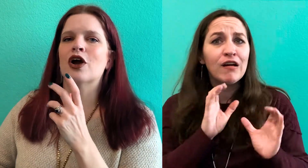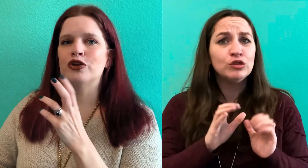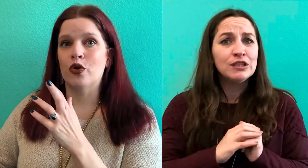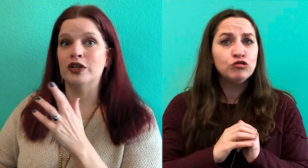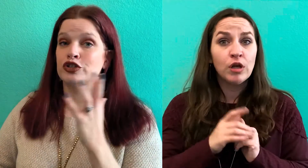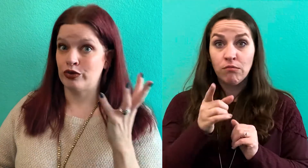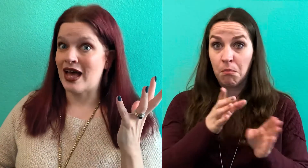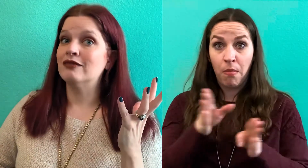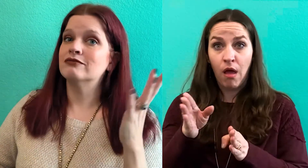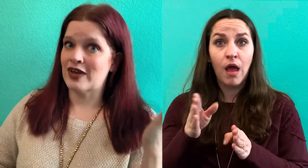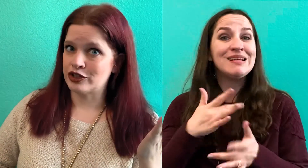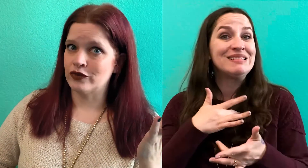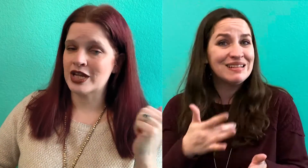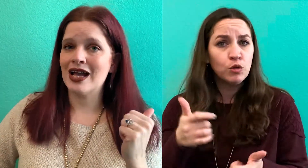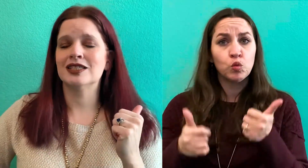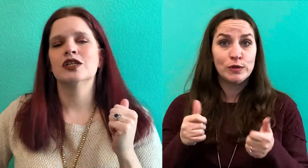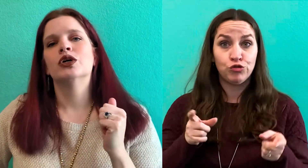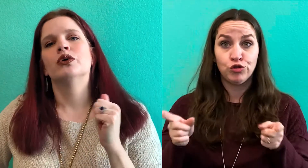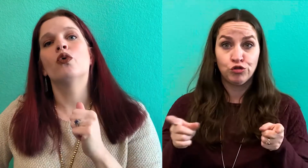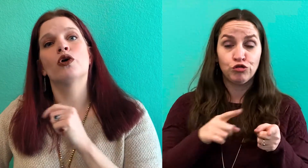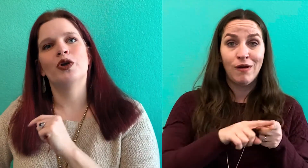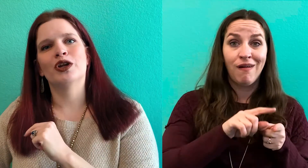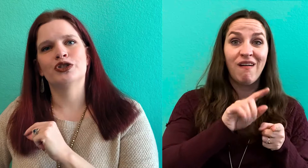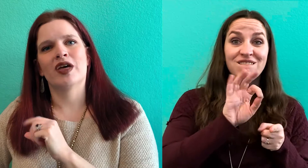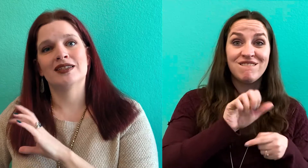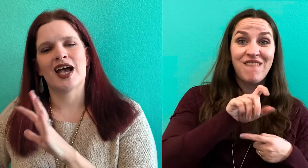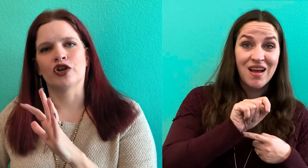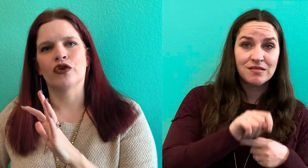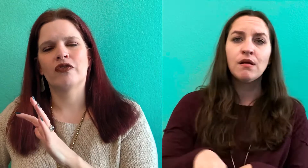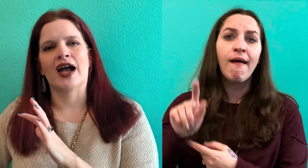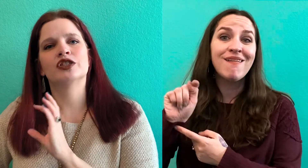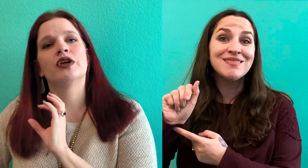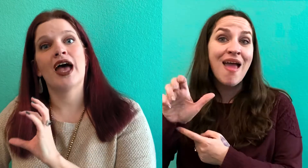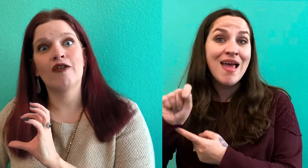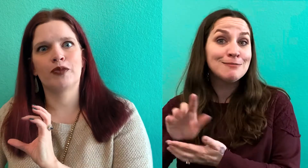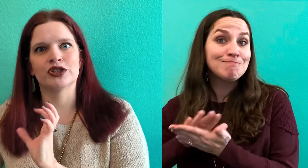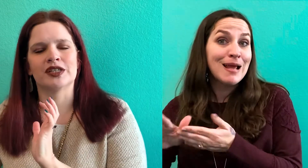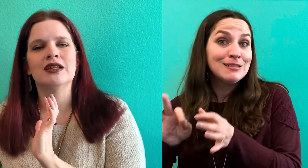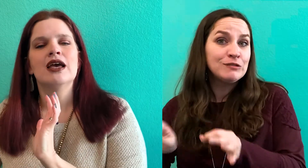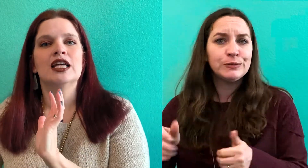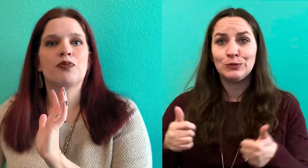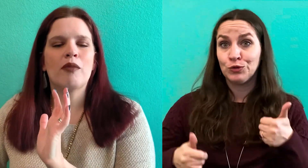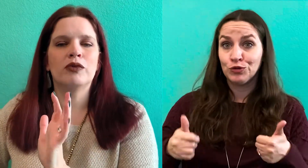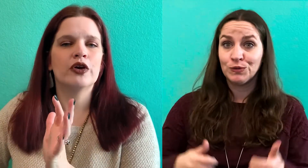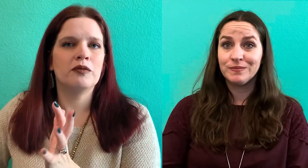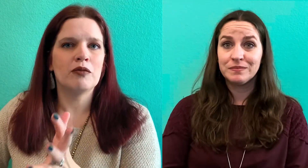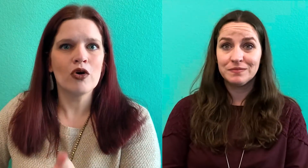Are you going to do that 'fact over tact' or are you going to do that 'tact over fact'? So an F person is probably going to be more